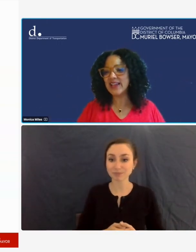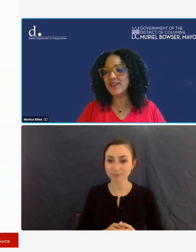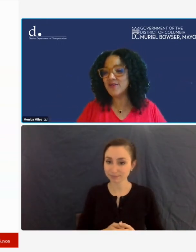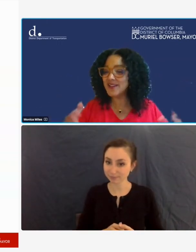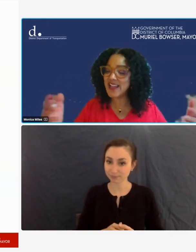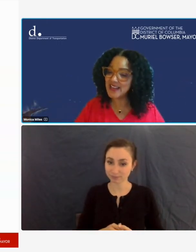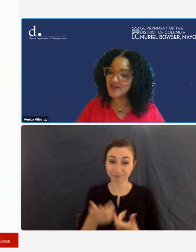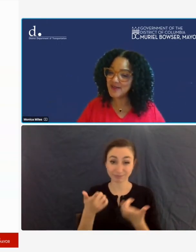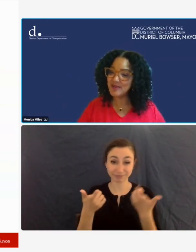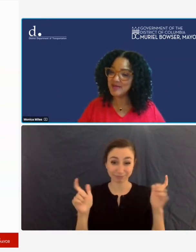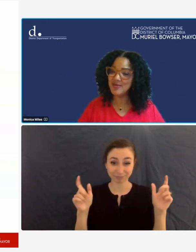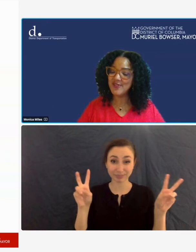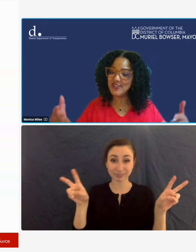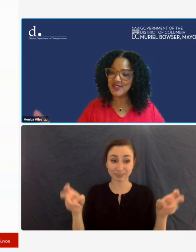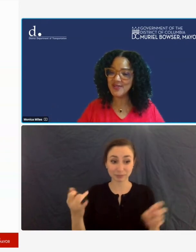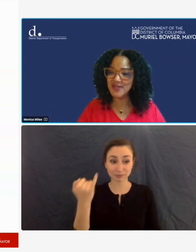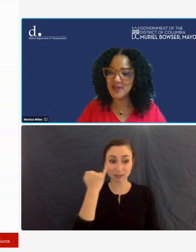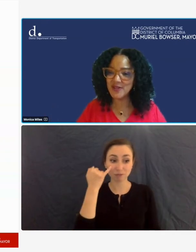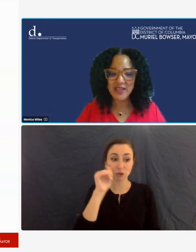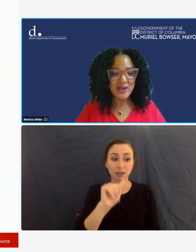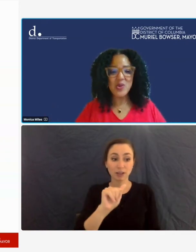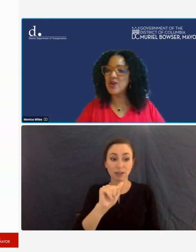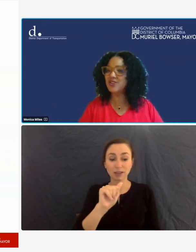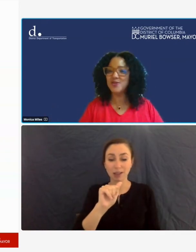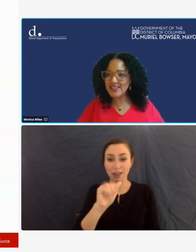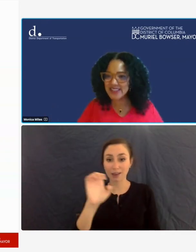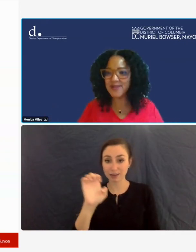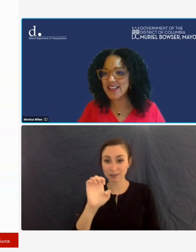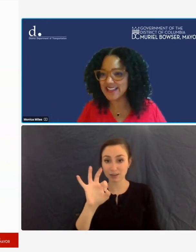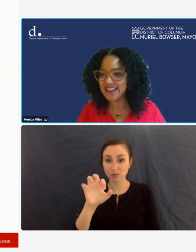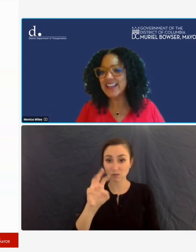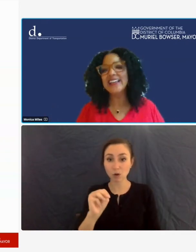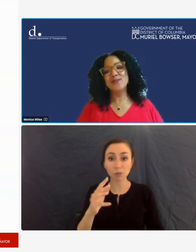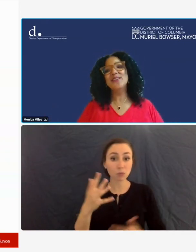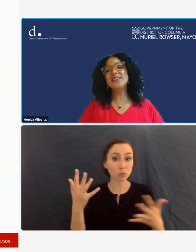you're an a e firm professional service firm what is your biggest expense your business